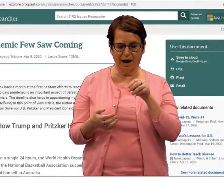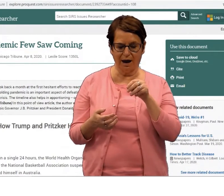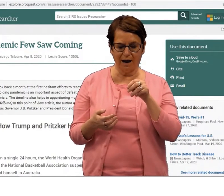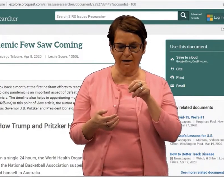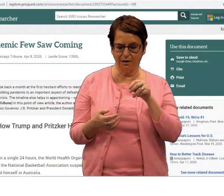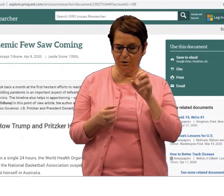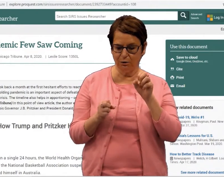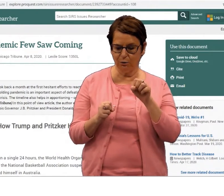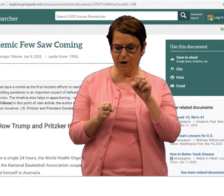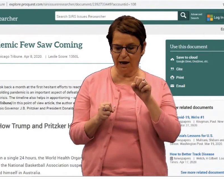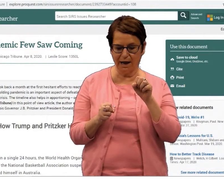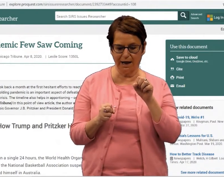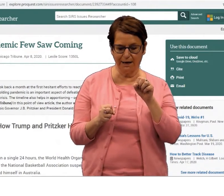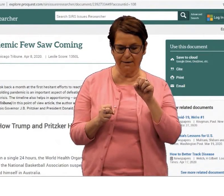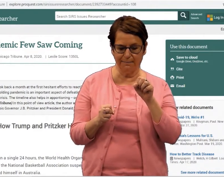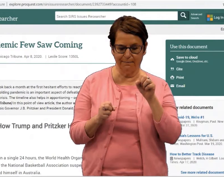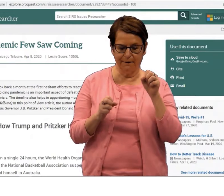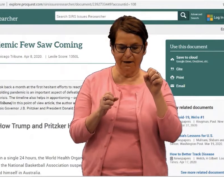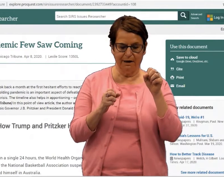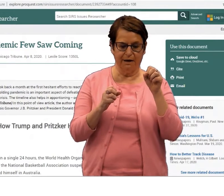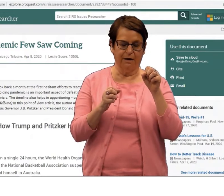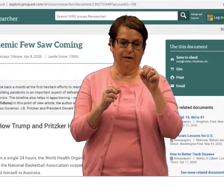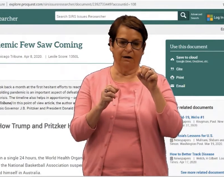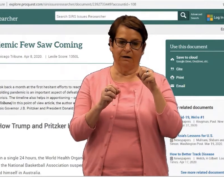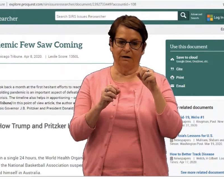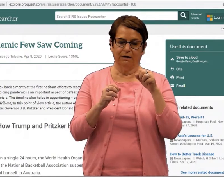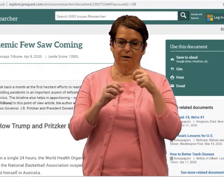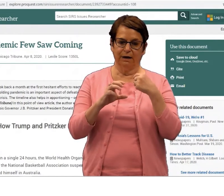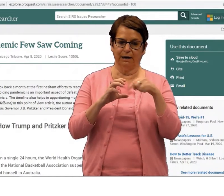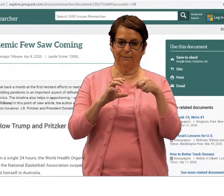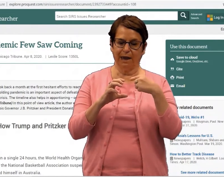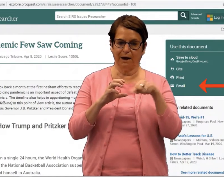This is an example of a newspaper article.